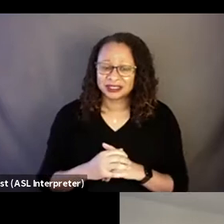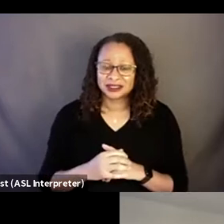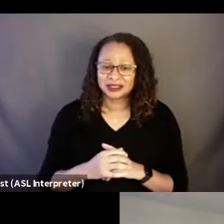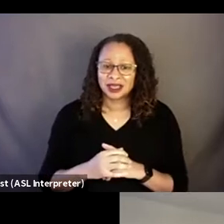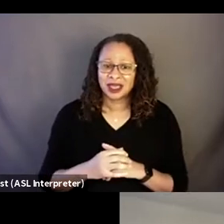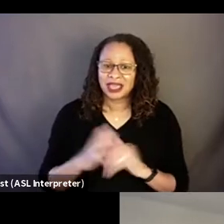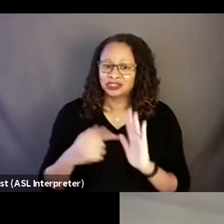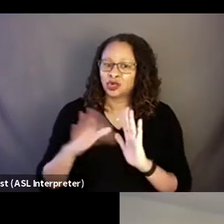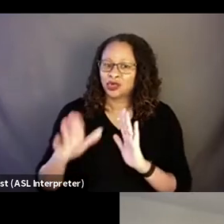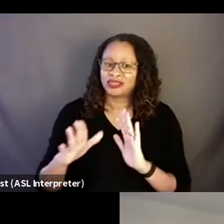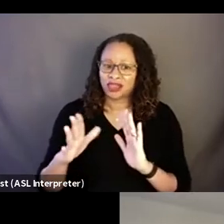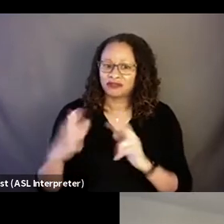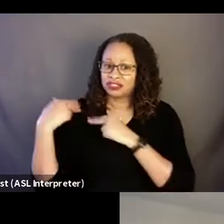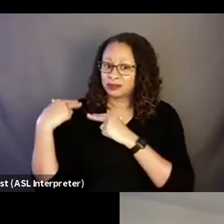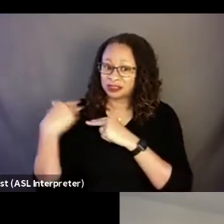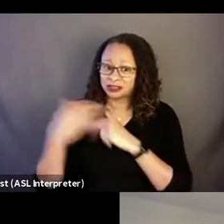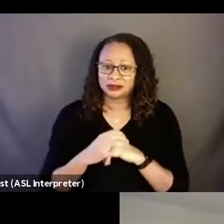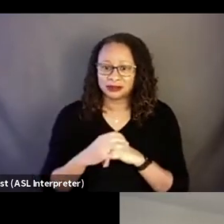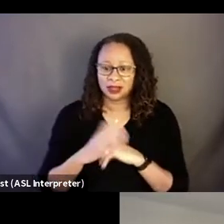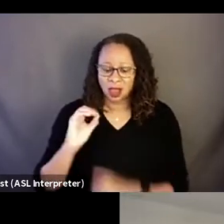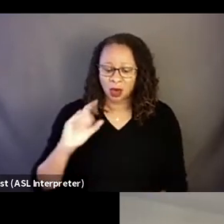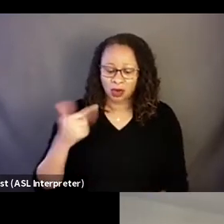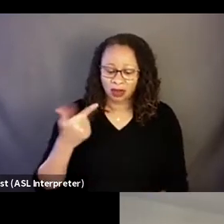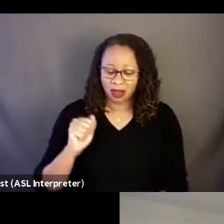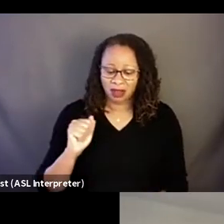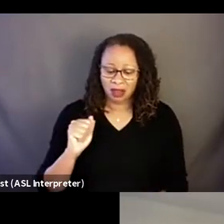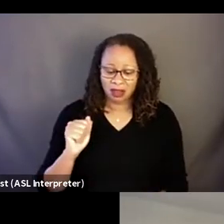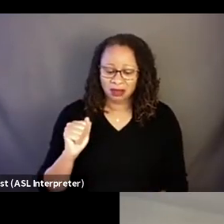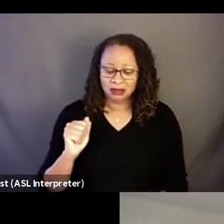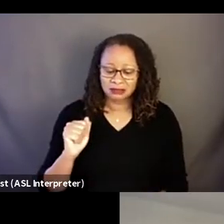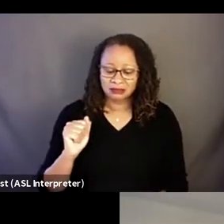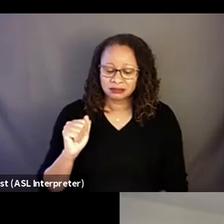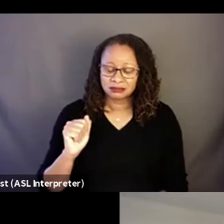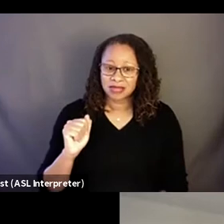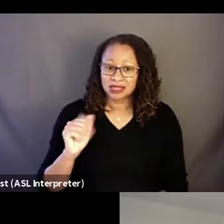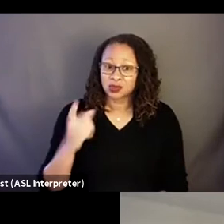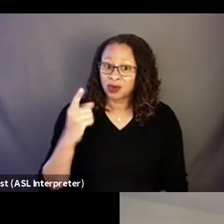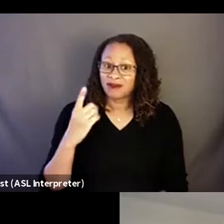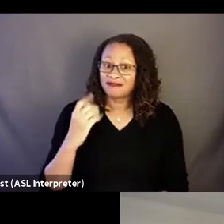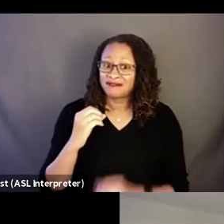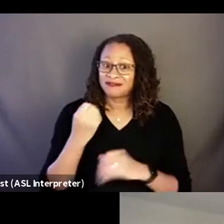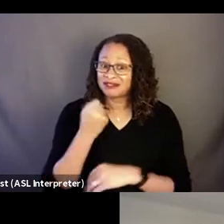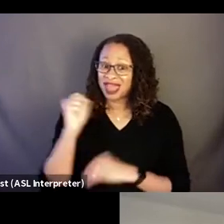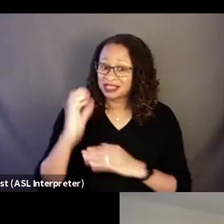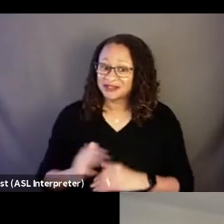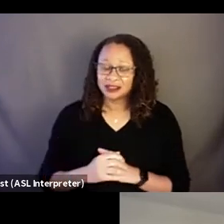I mean, yes, it's a huge horror, but the fact-- I don't wanna dismiss this in any way.